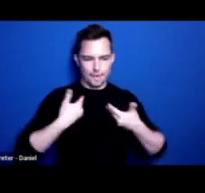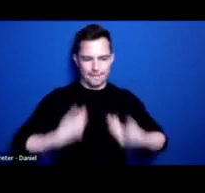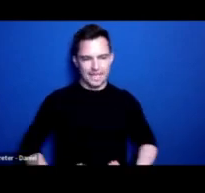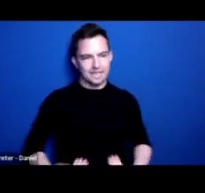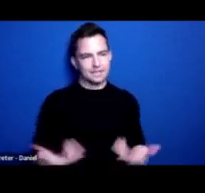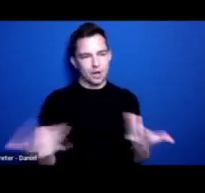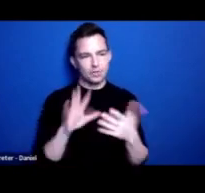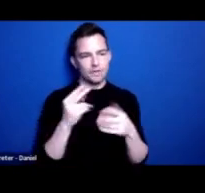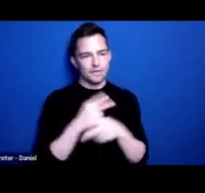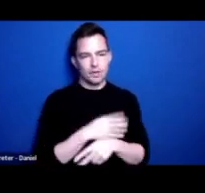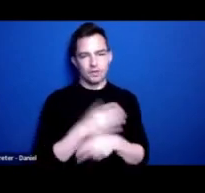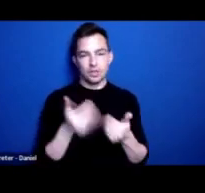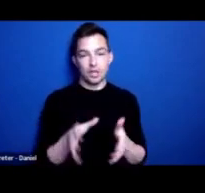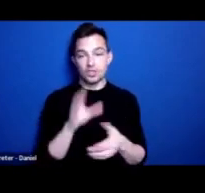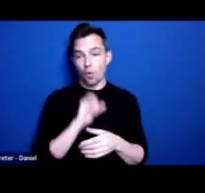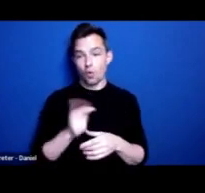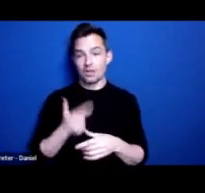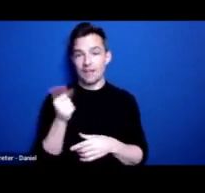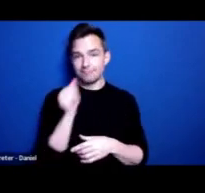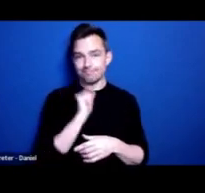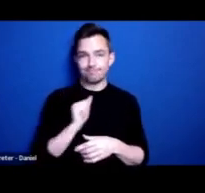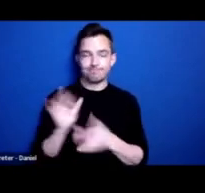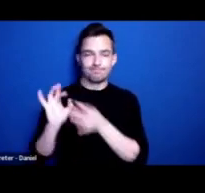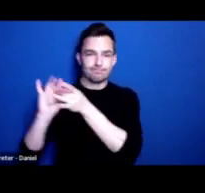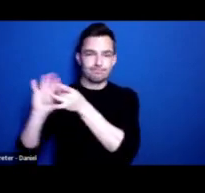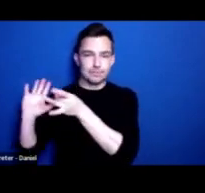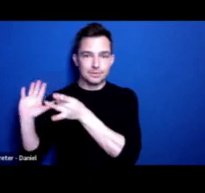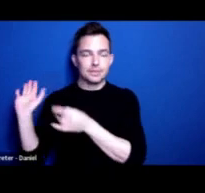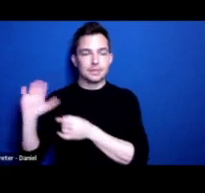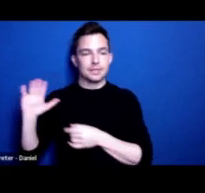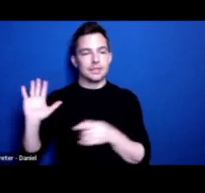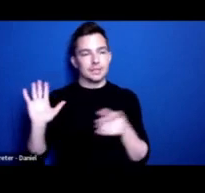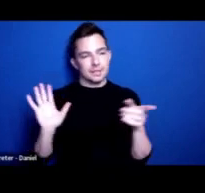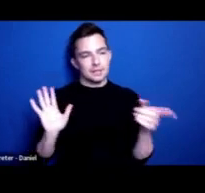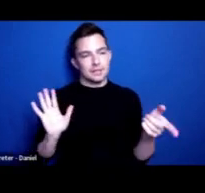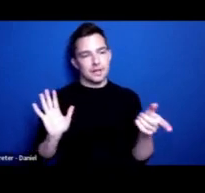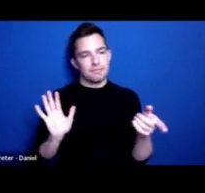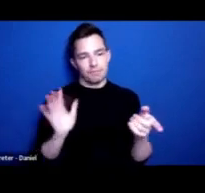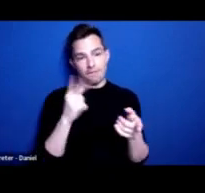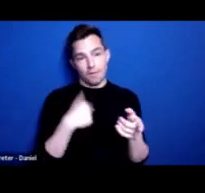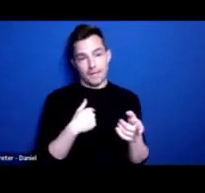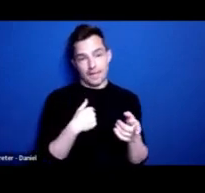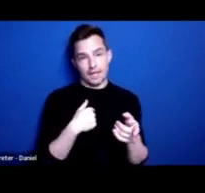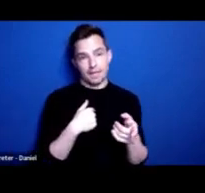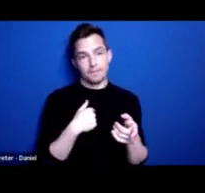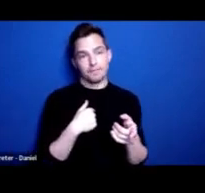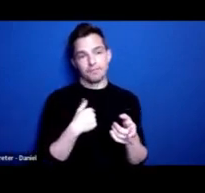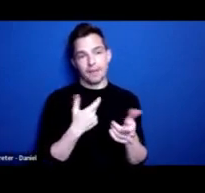with the loss of your old life. So for me, this is a big thing I always like to talk about when